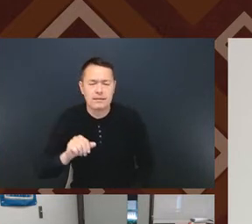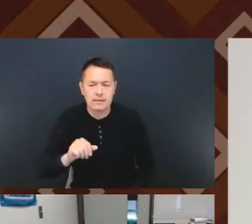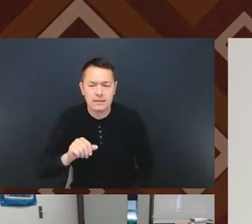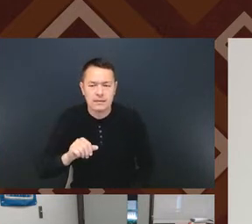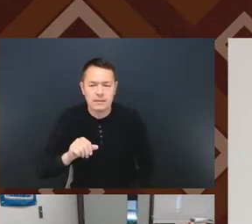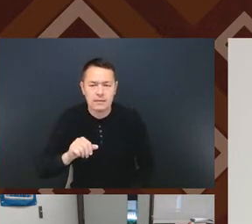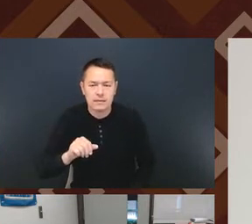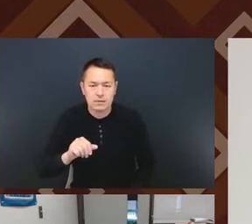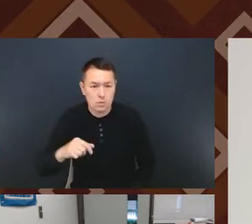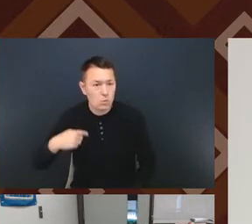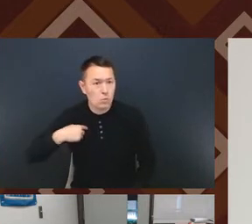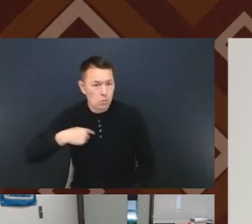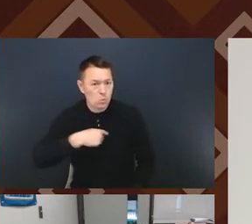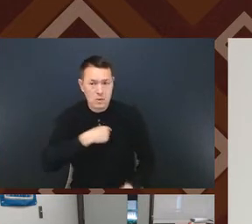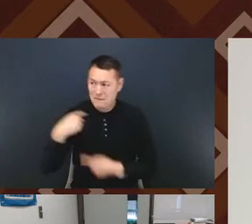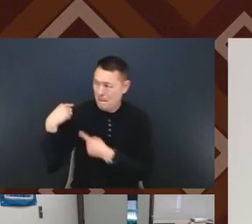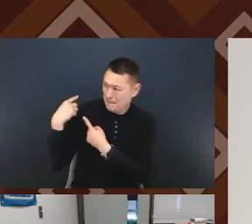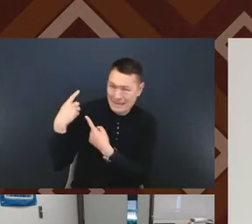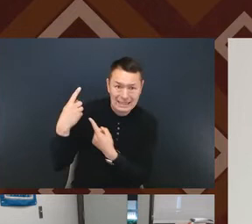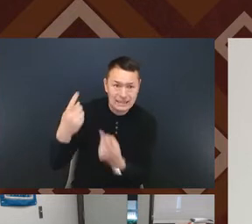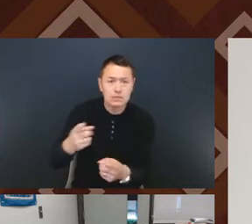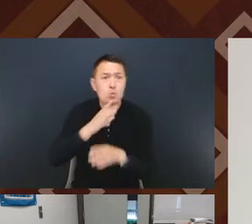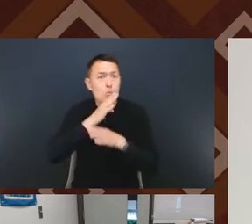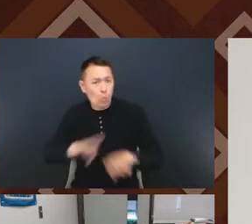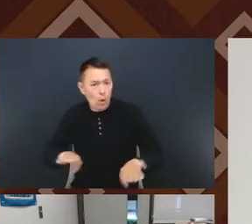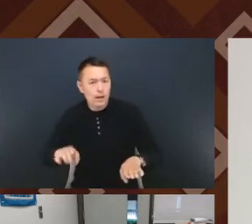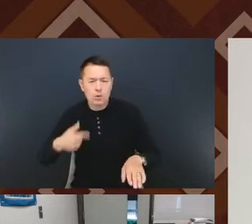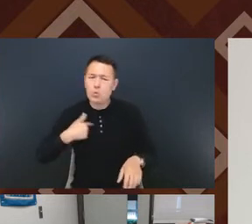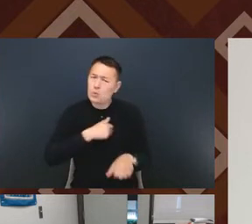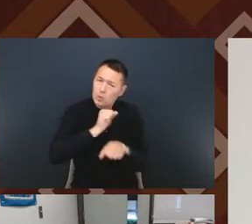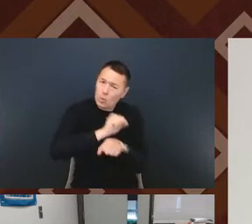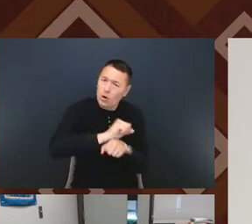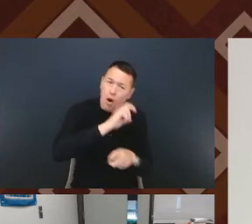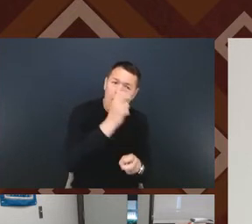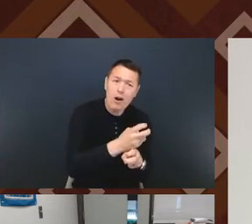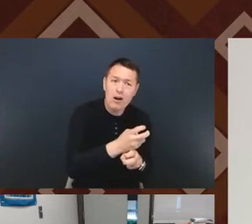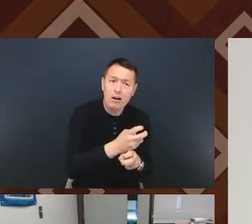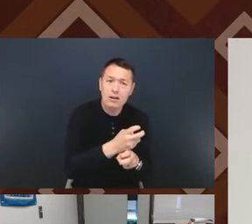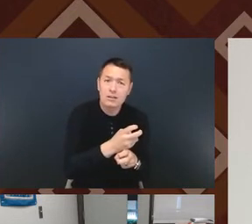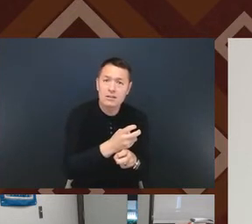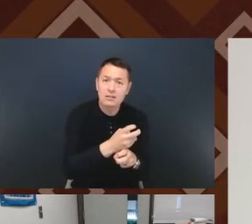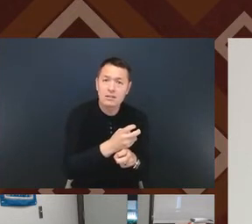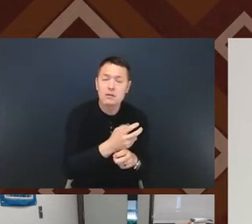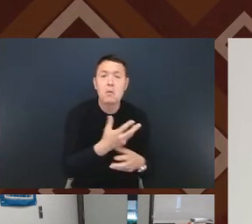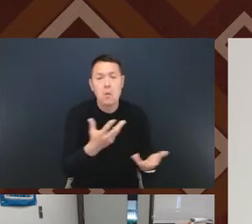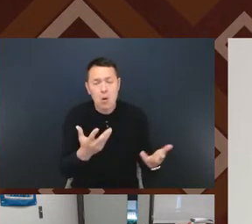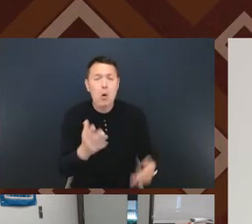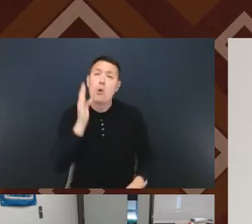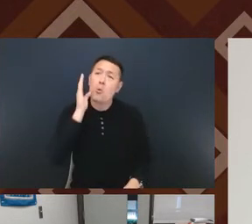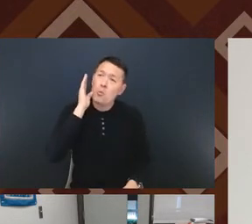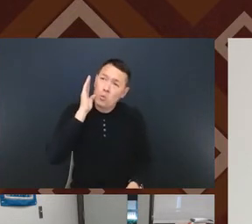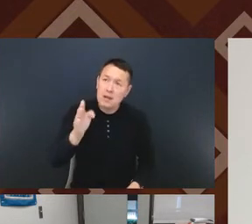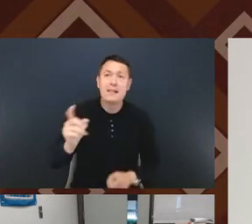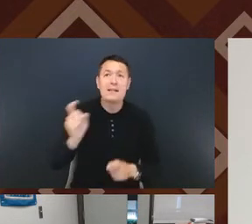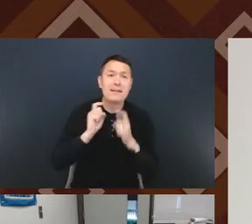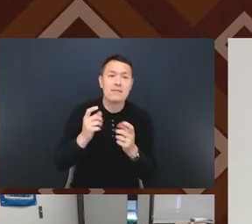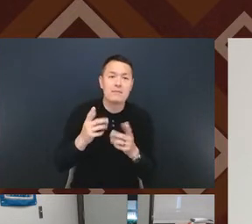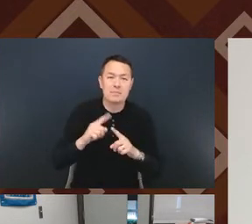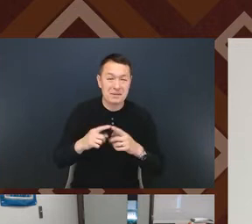been quiet. We work hard, things will come your way. How much is our life worth?